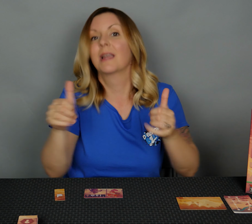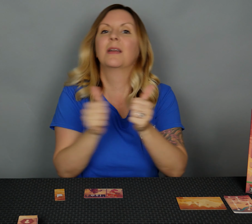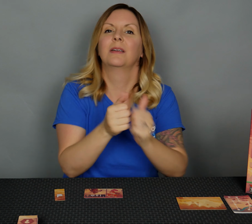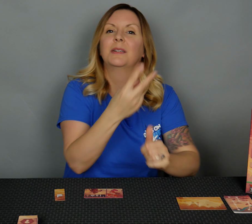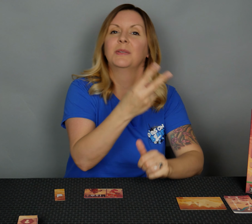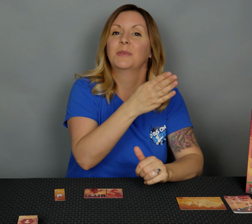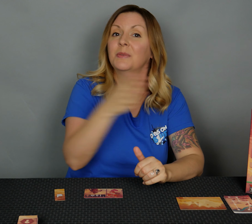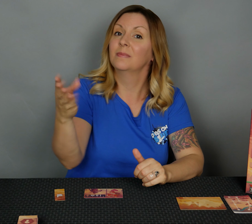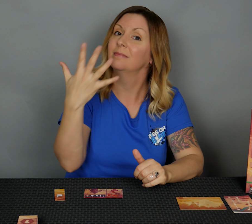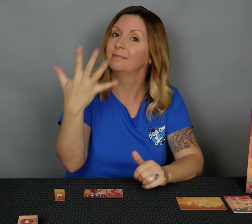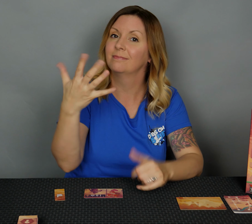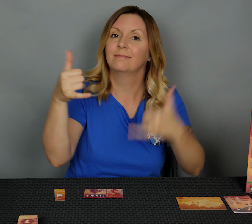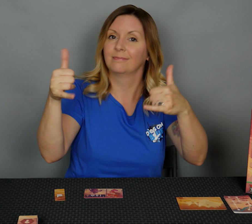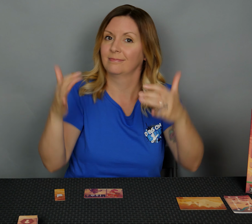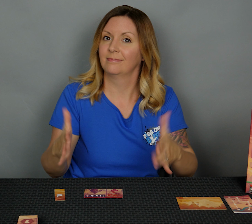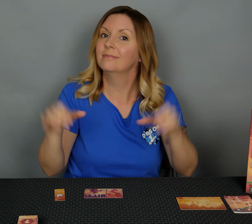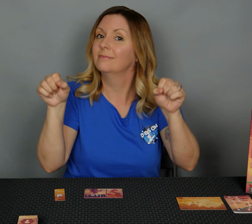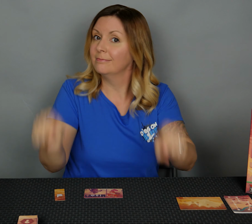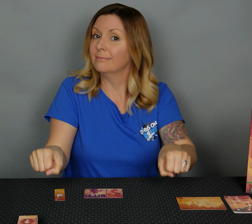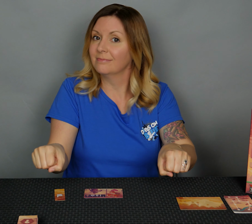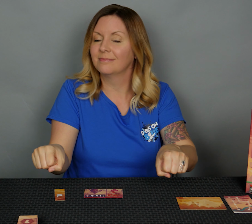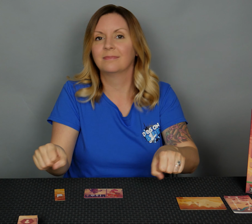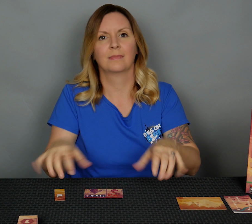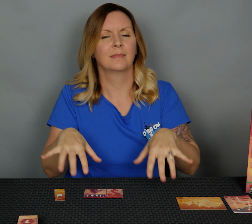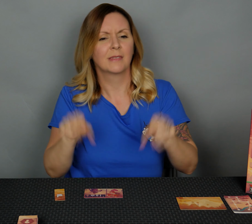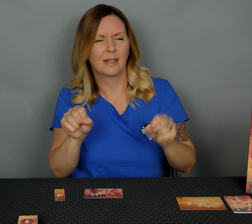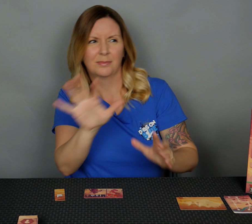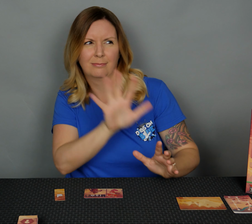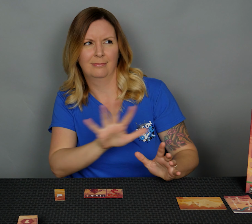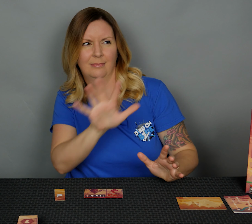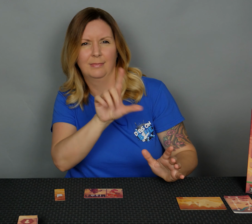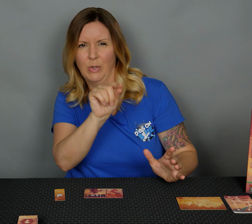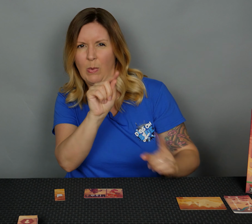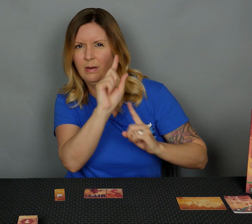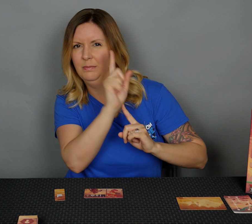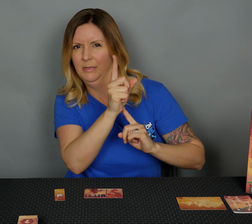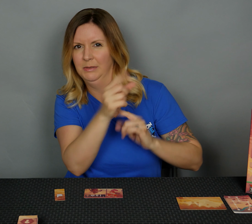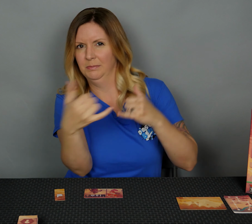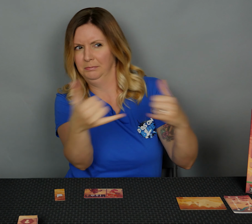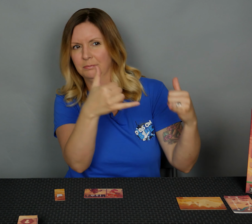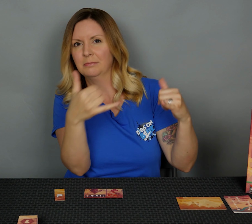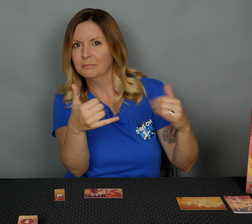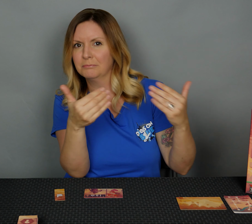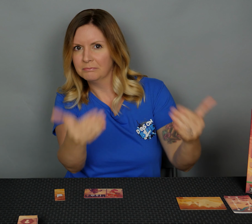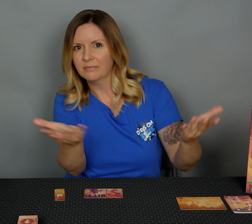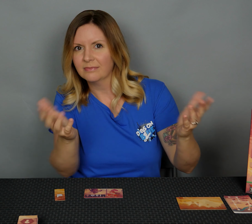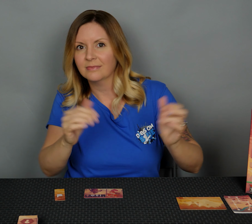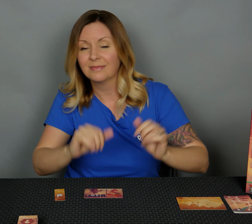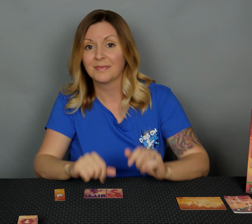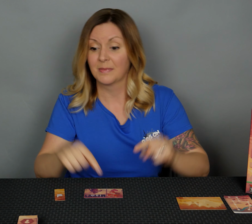You can play with 2 to 5 players and it takes around 20 minutes to play.